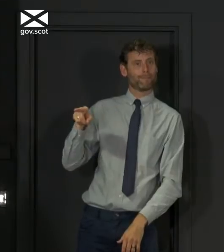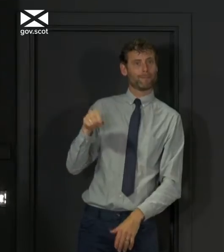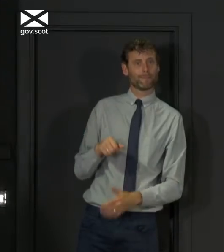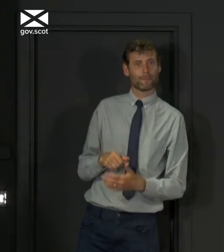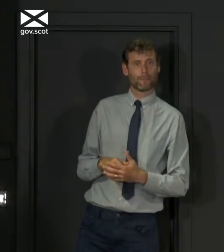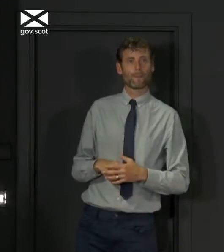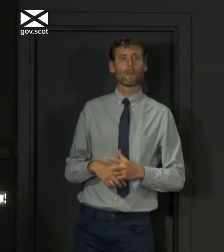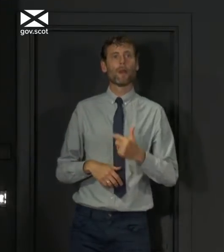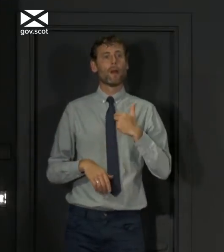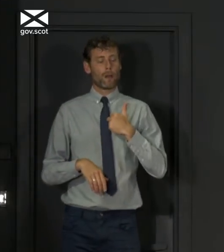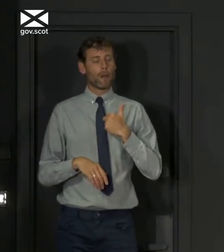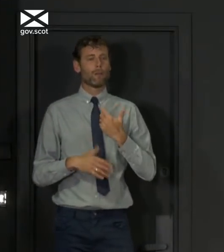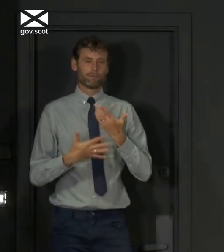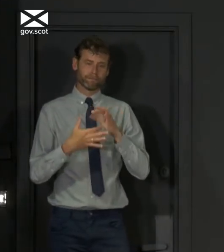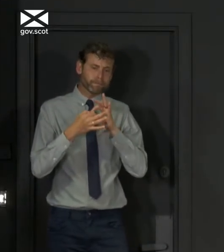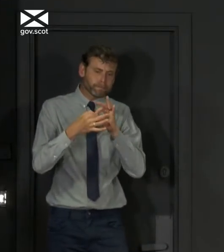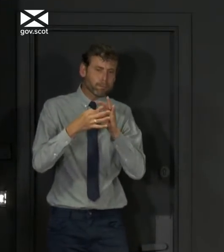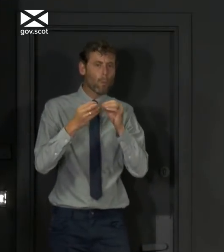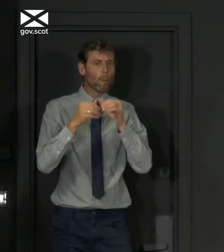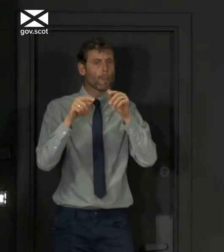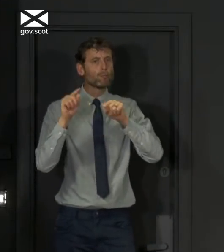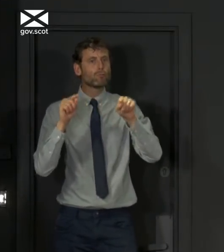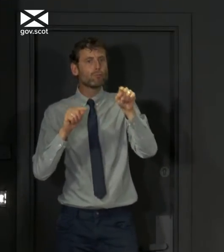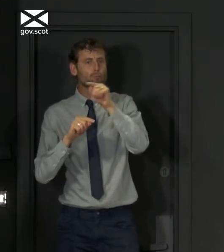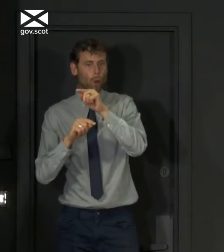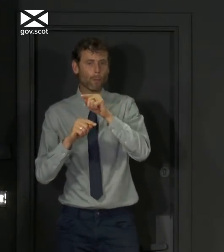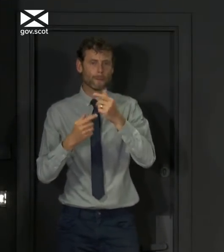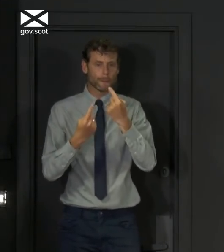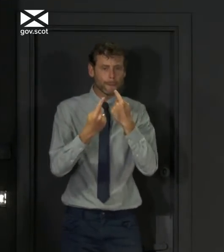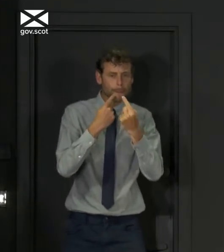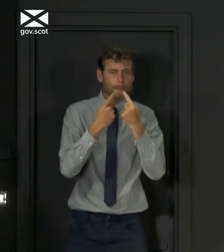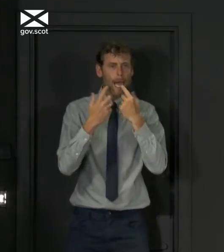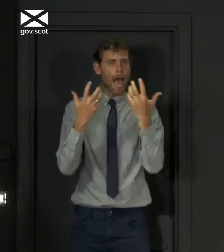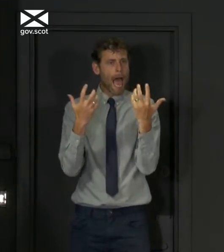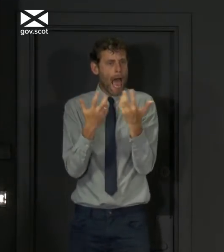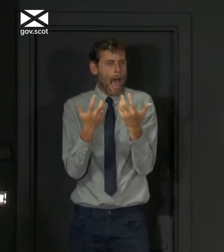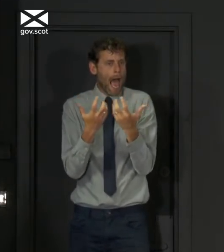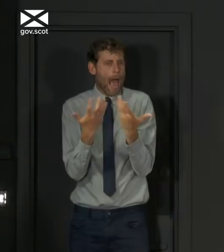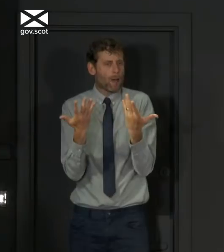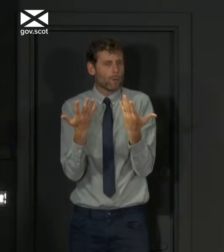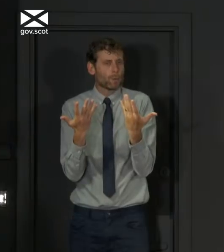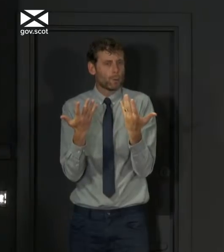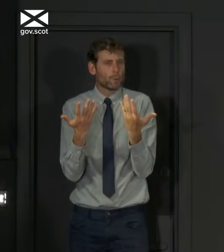be working with the retail sector over the next few days to try to maximise the voluntary